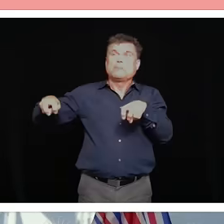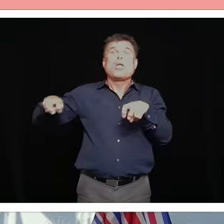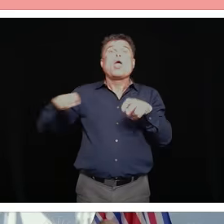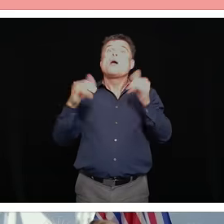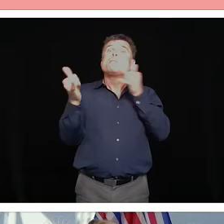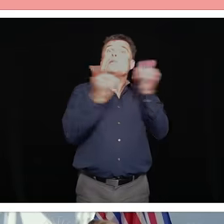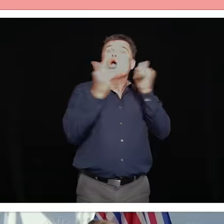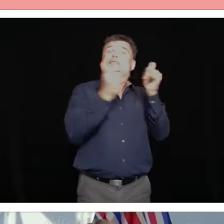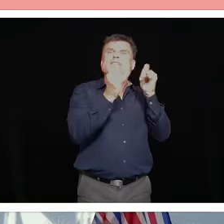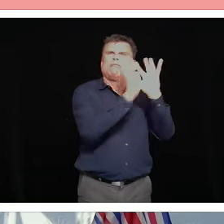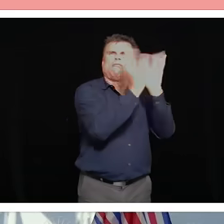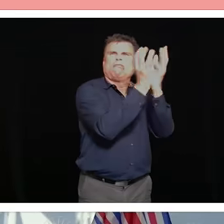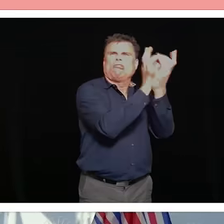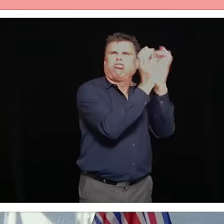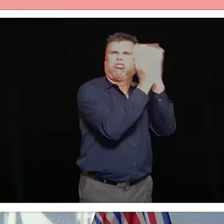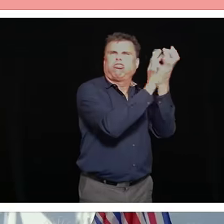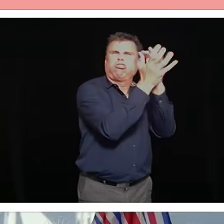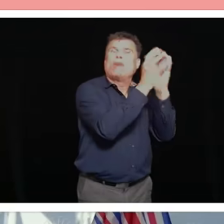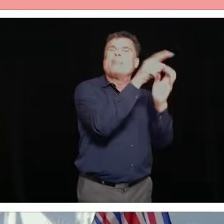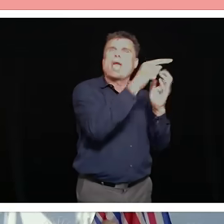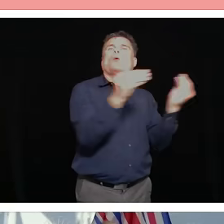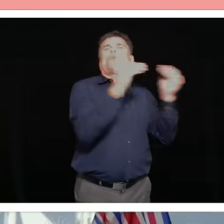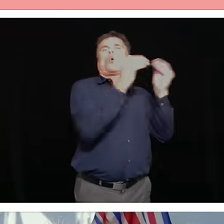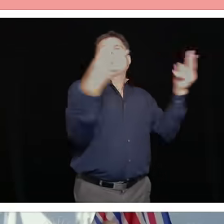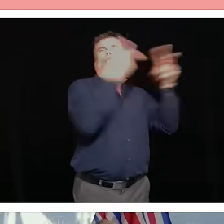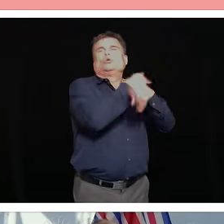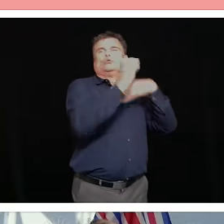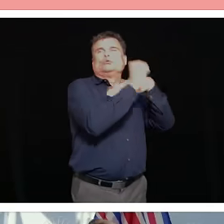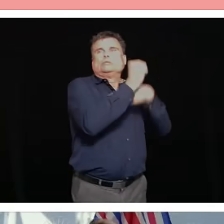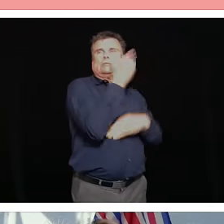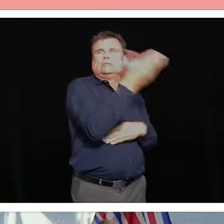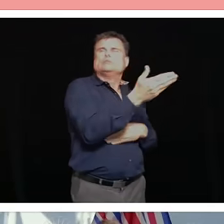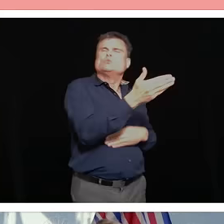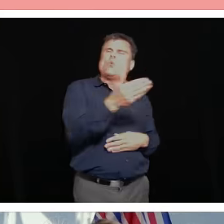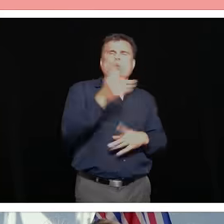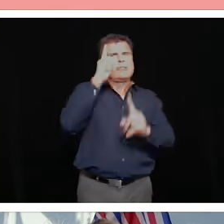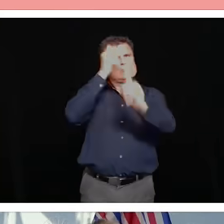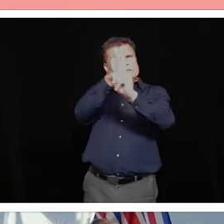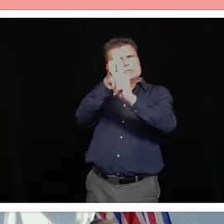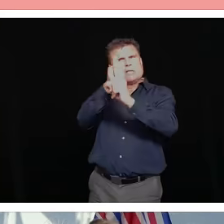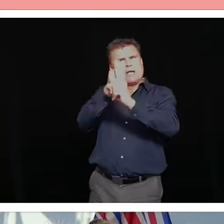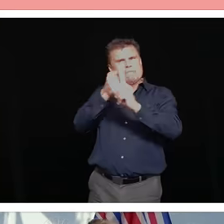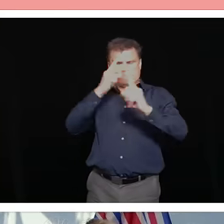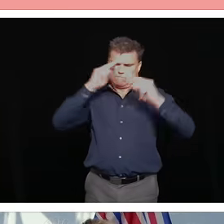In this reflex the work we're doing in public health to make sure every single case, we